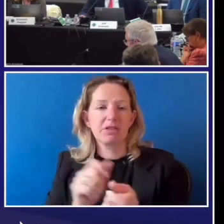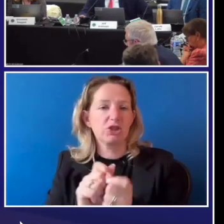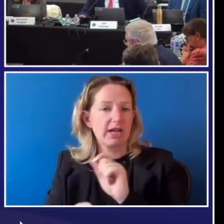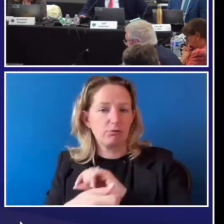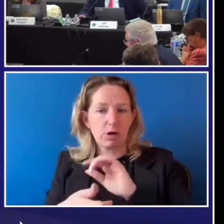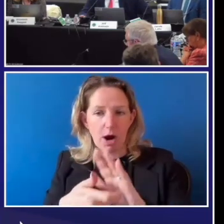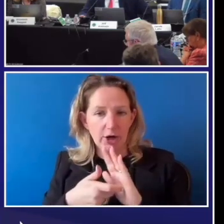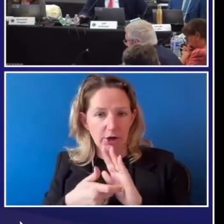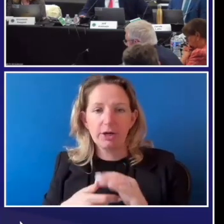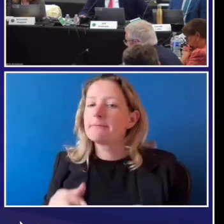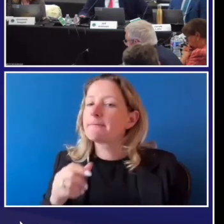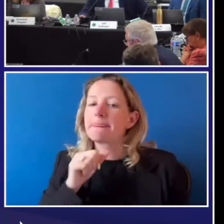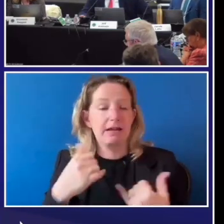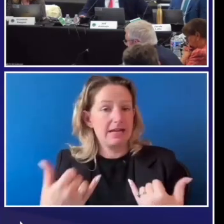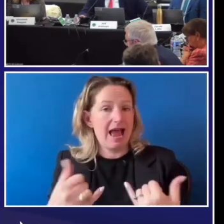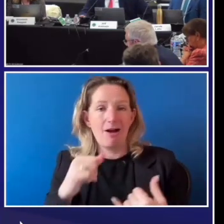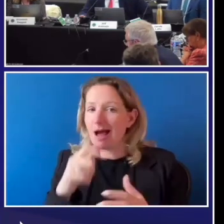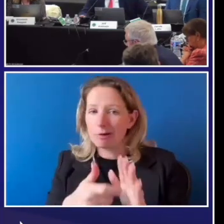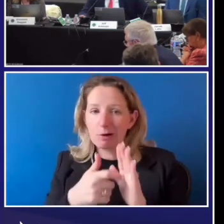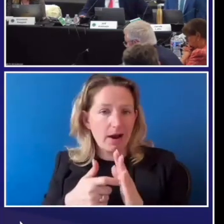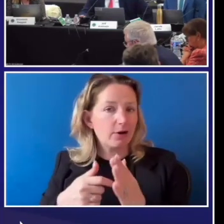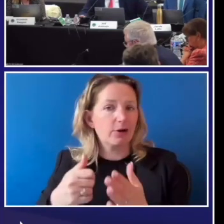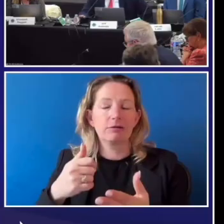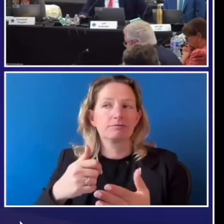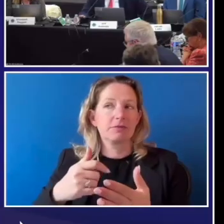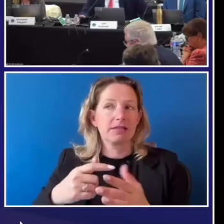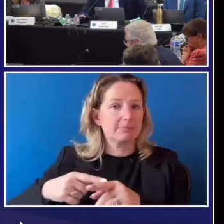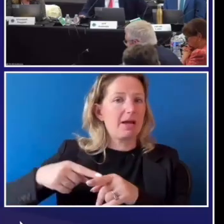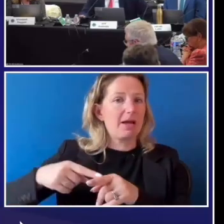the accreditation by a specialized accrediting agency, but actually just require